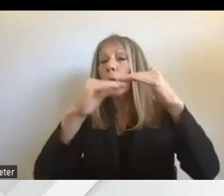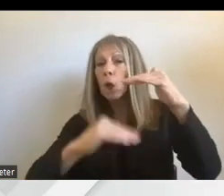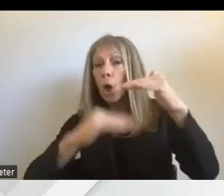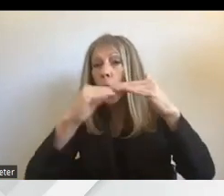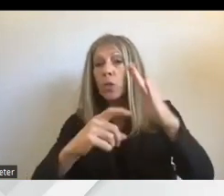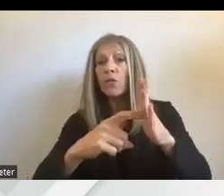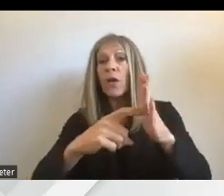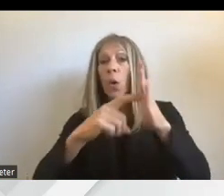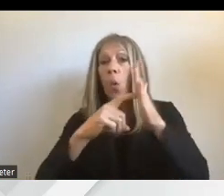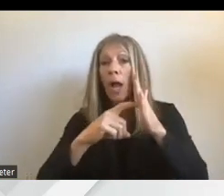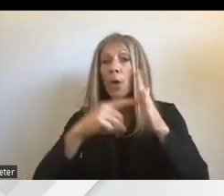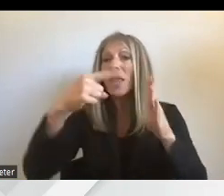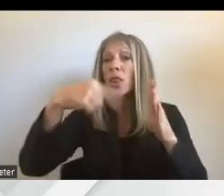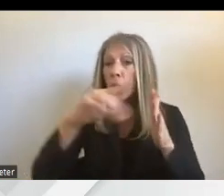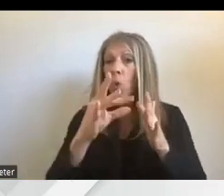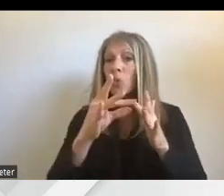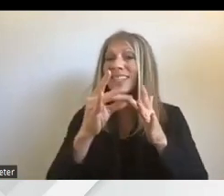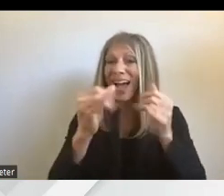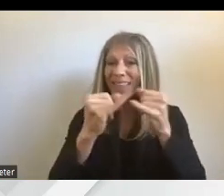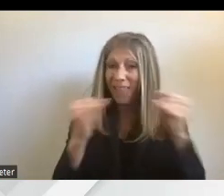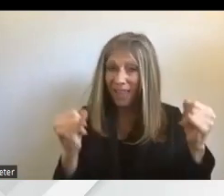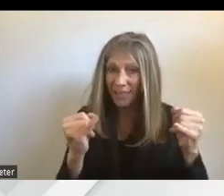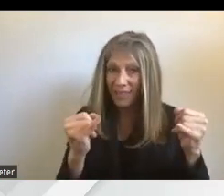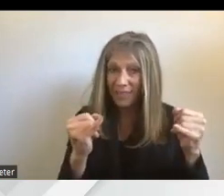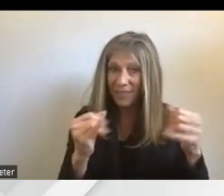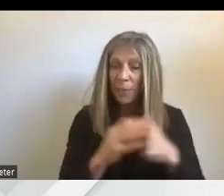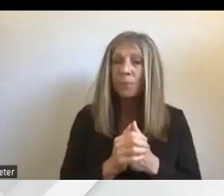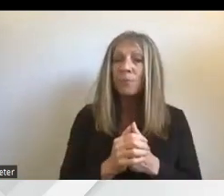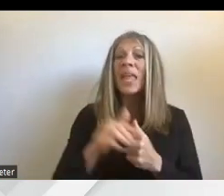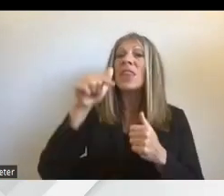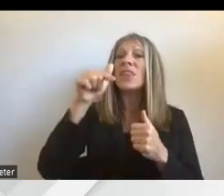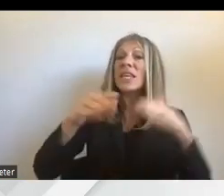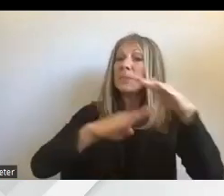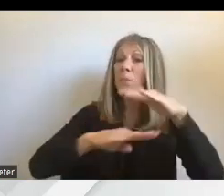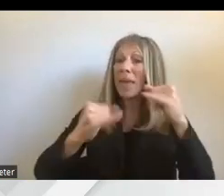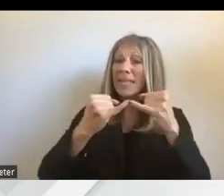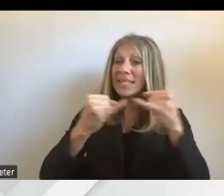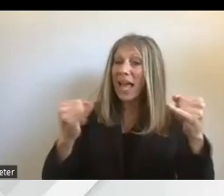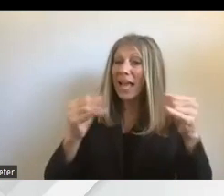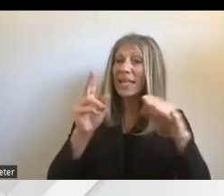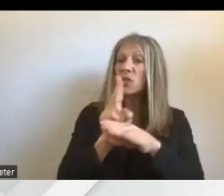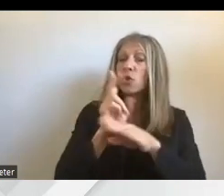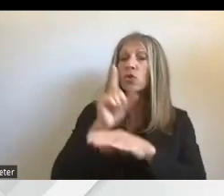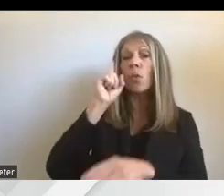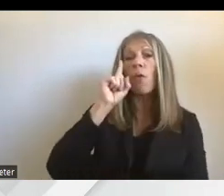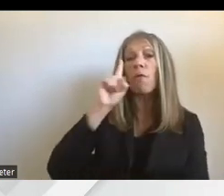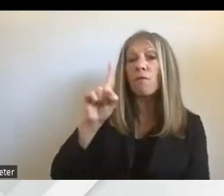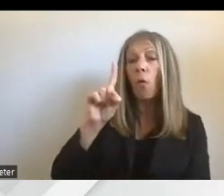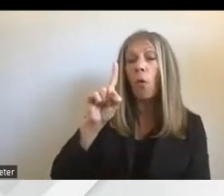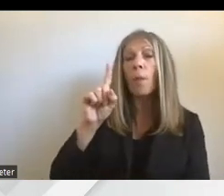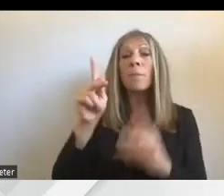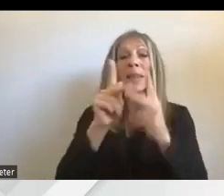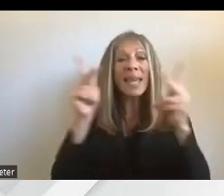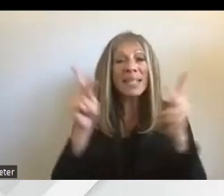the requirements in these guidelines. This baseline is useful for jurisdictions implementing PROWAG